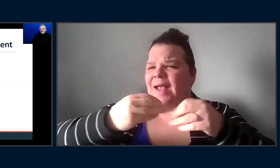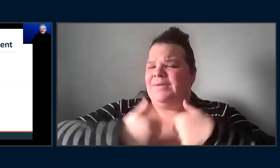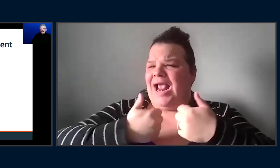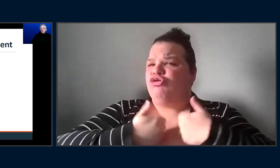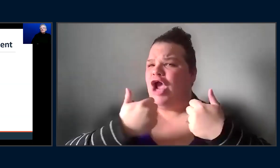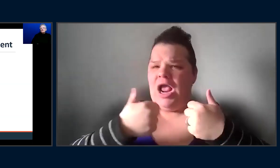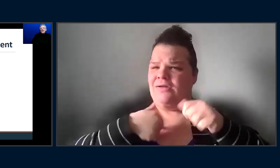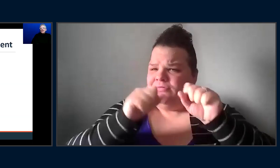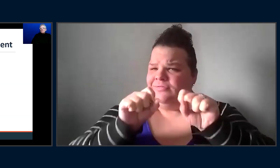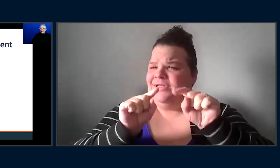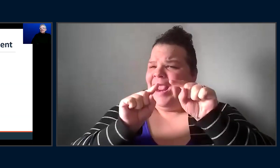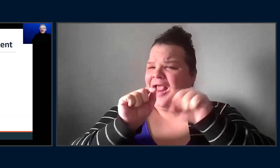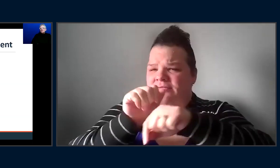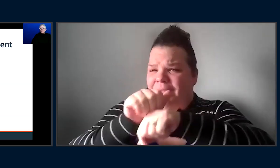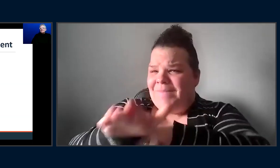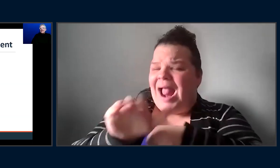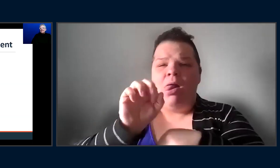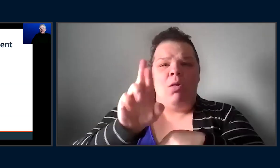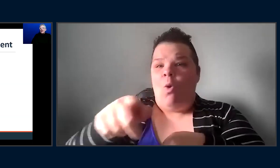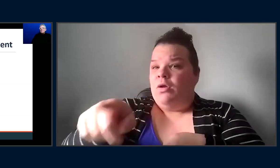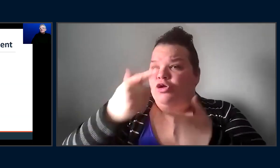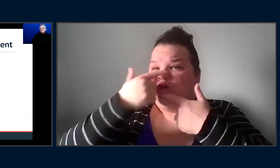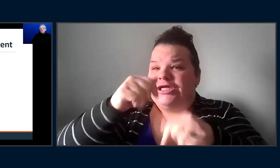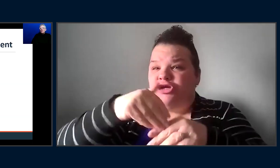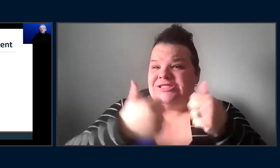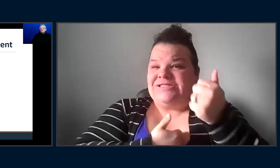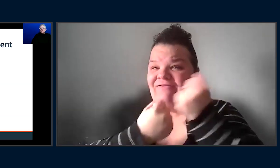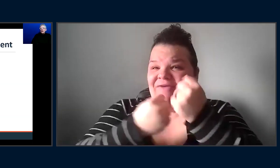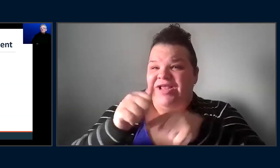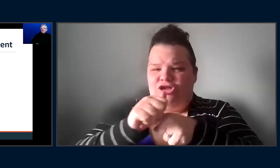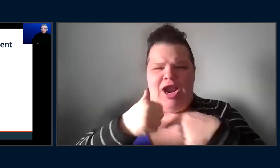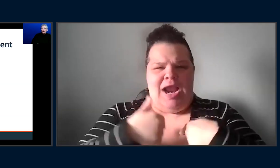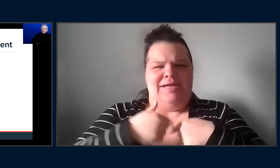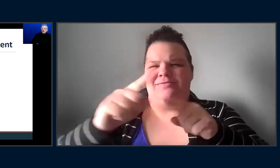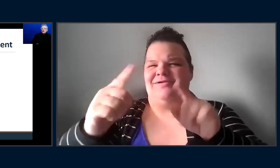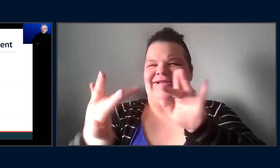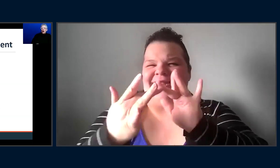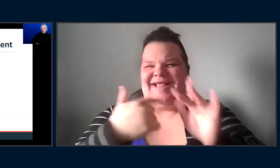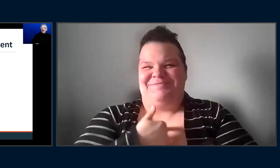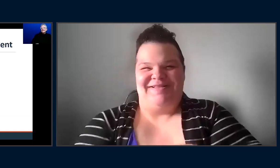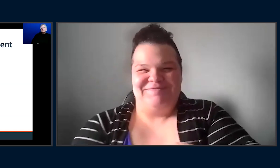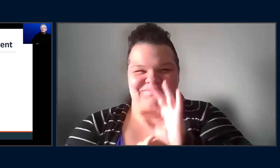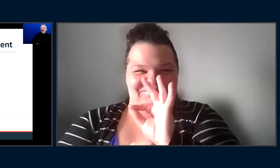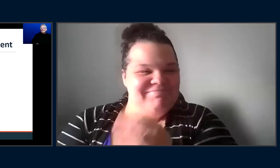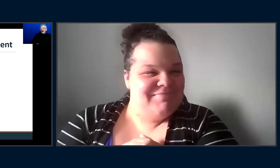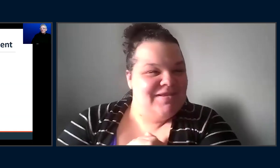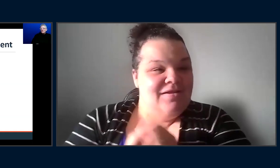Yep. Send me an email with your name and address. And I'm happy to mail those visor cards to you.